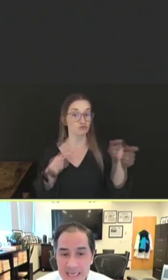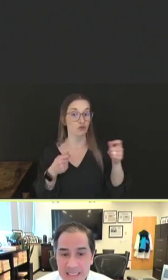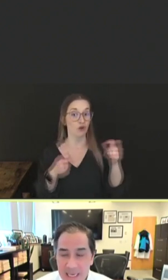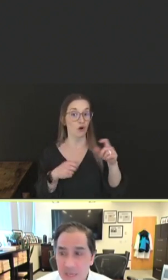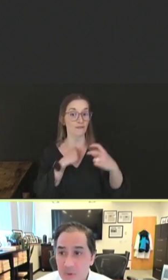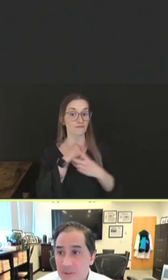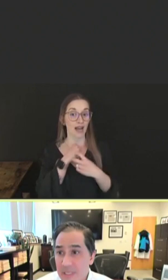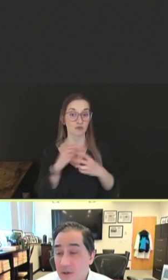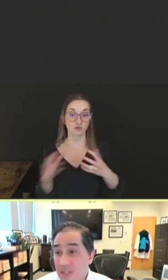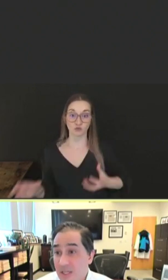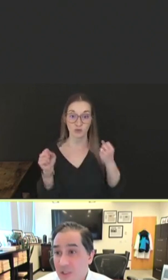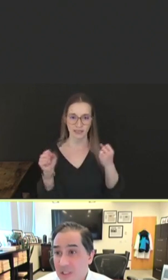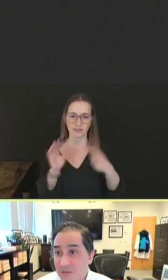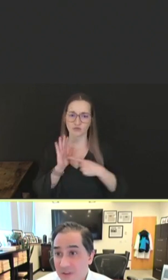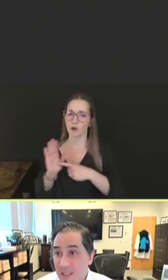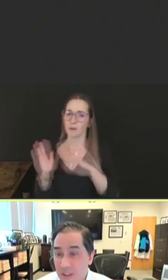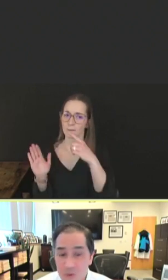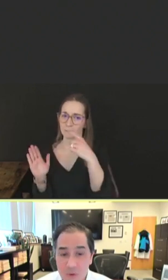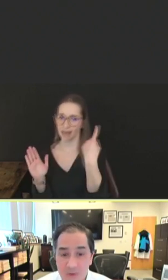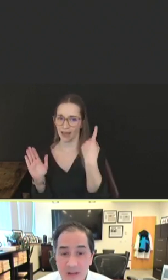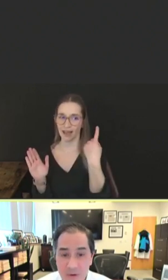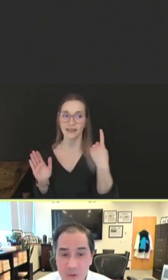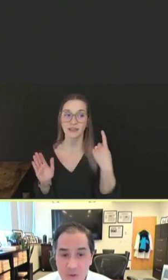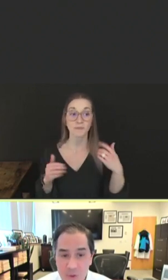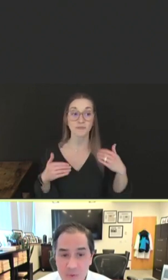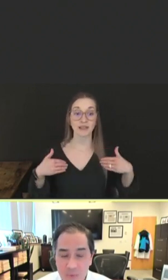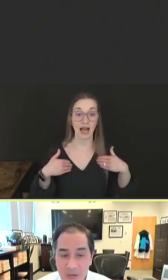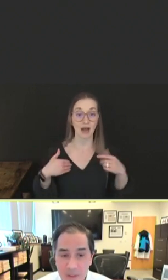and the animals that essentially failed to control virus are shown in red.